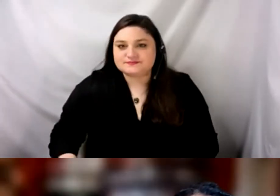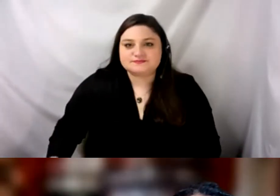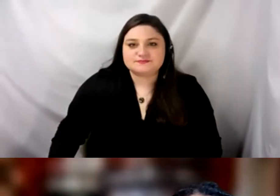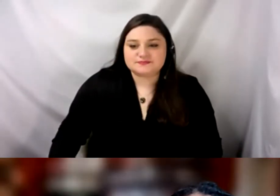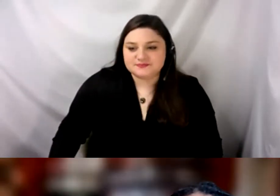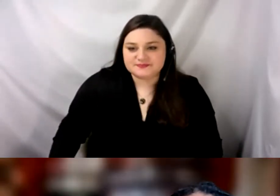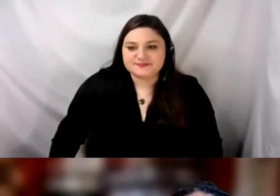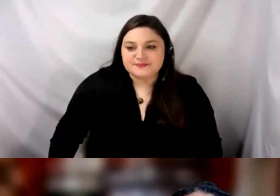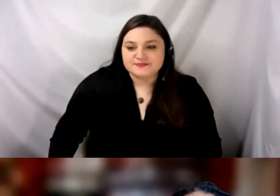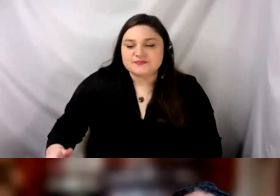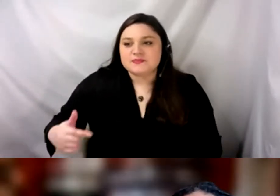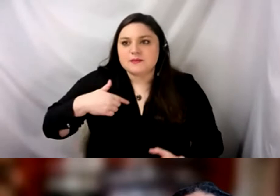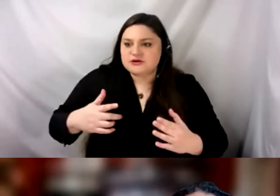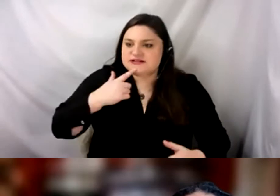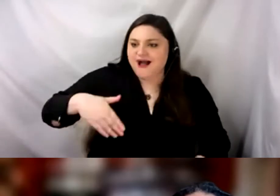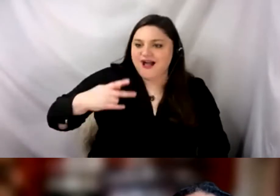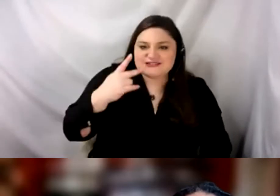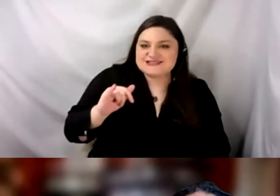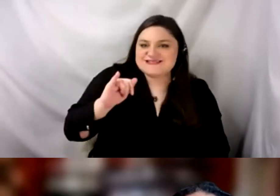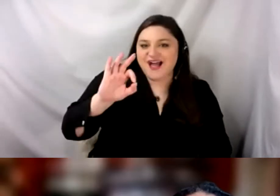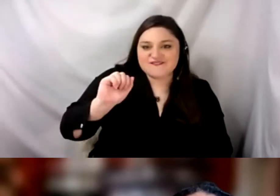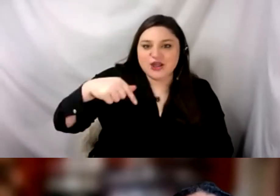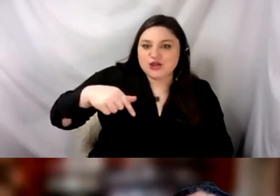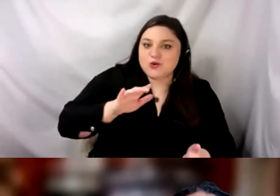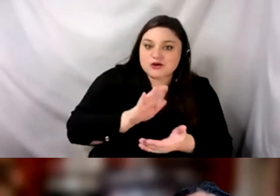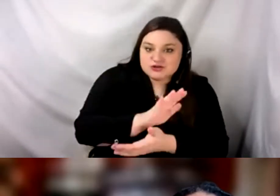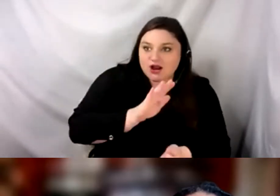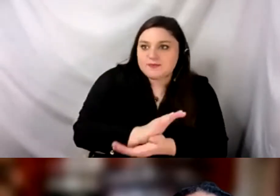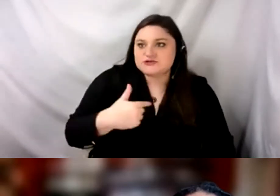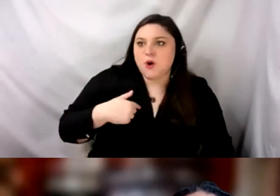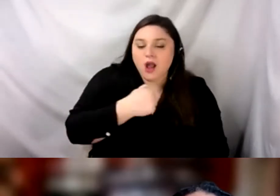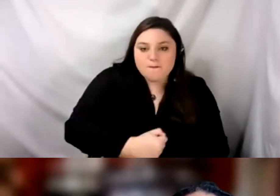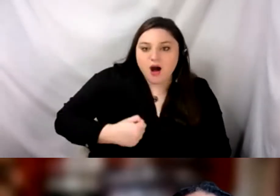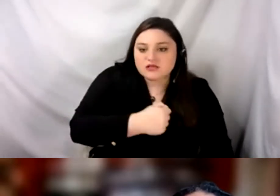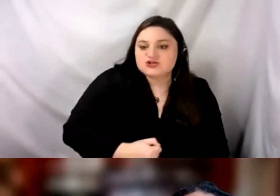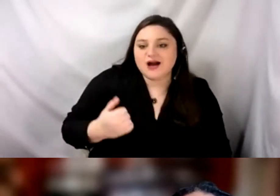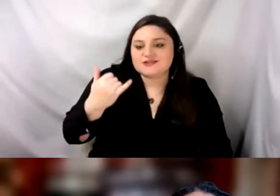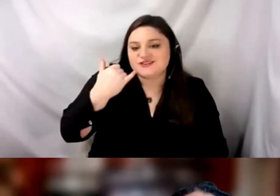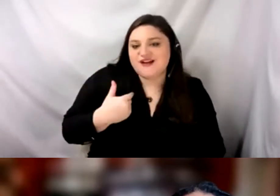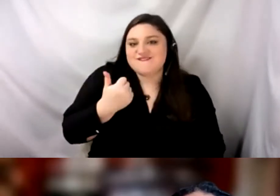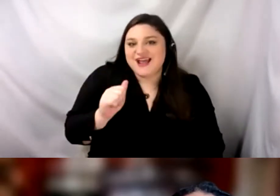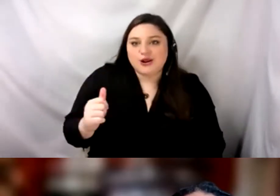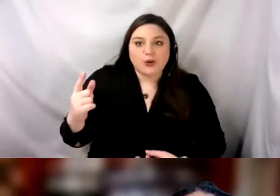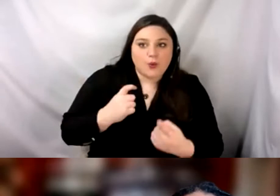for sharing it. And I apologize if any of the questions I ask are answered here. But if you could human me since